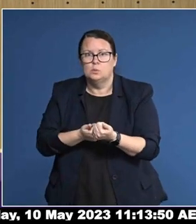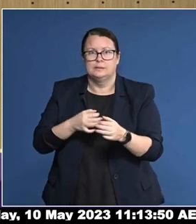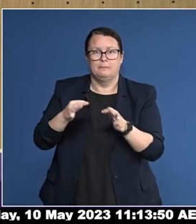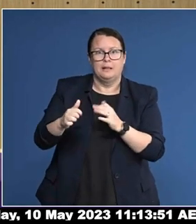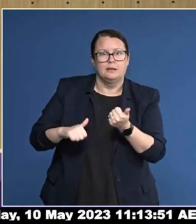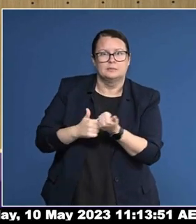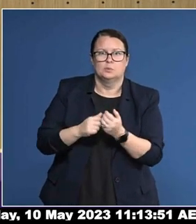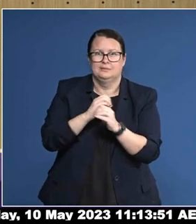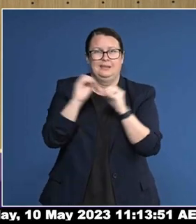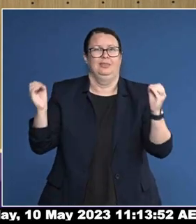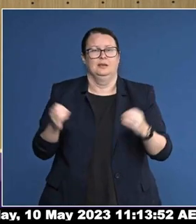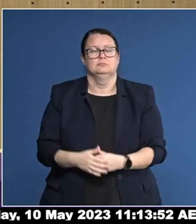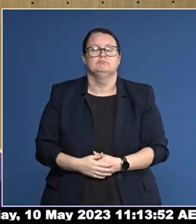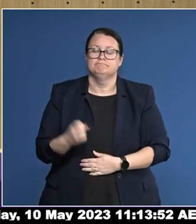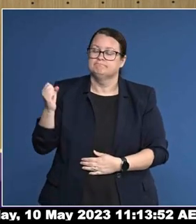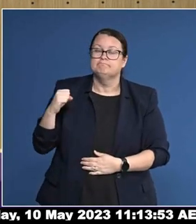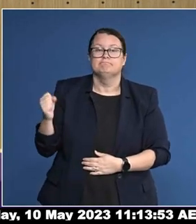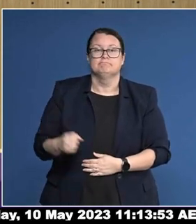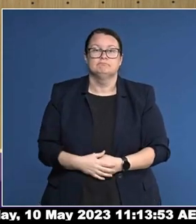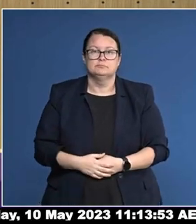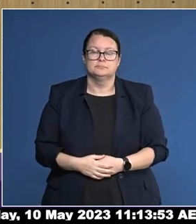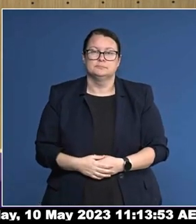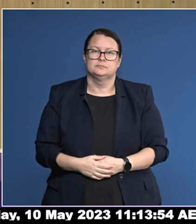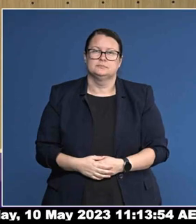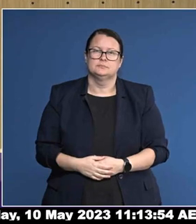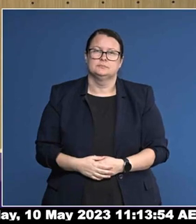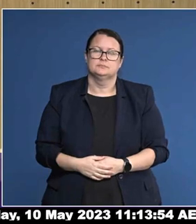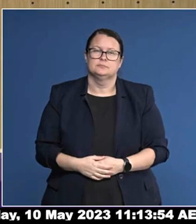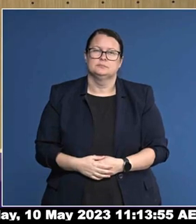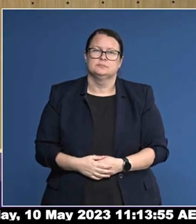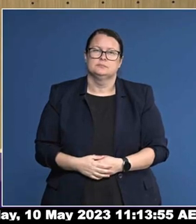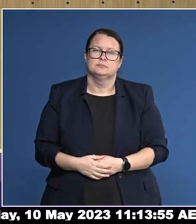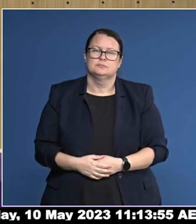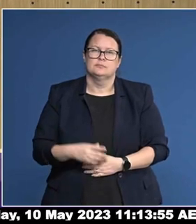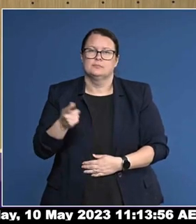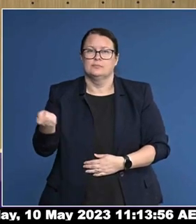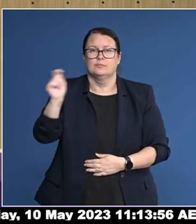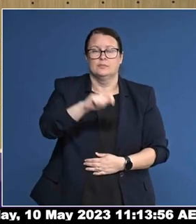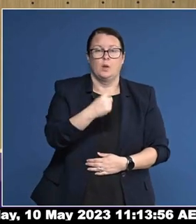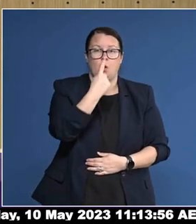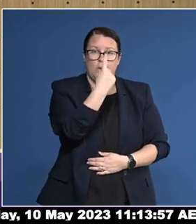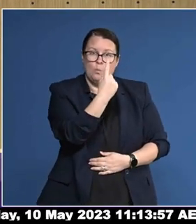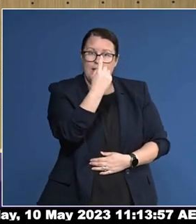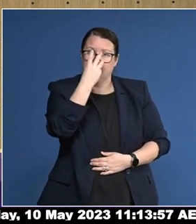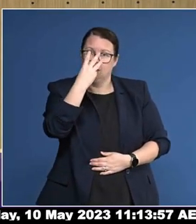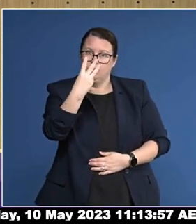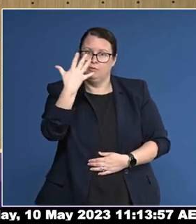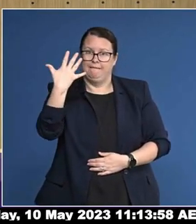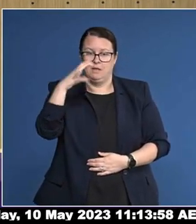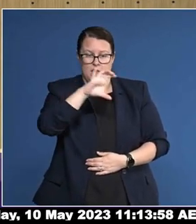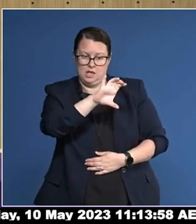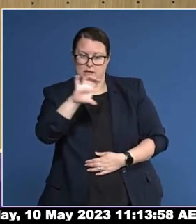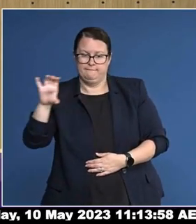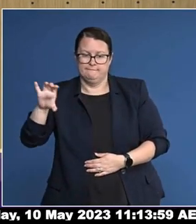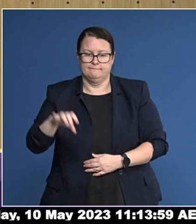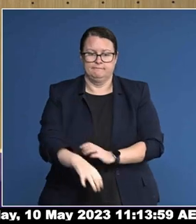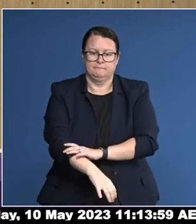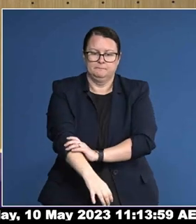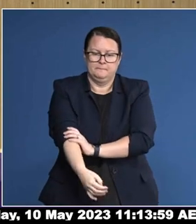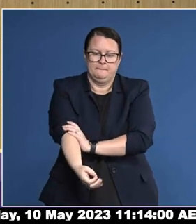And over at paragraph 135, there is another reference